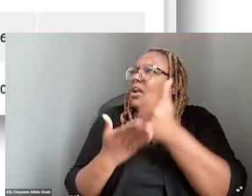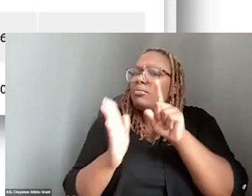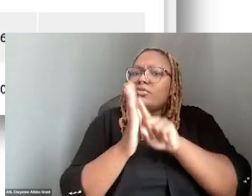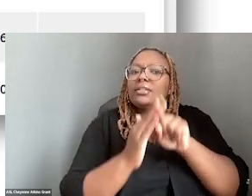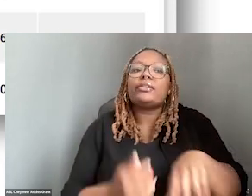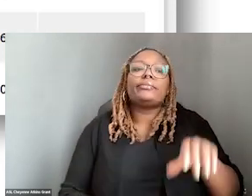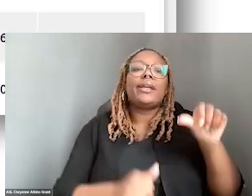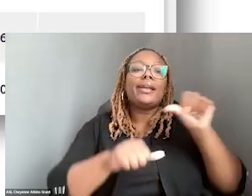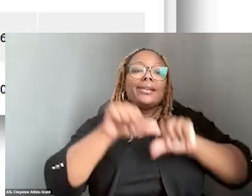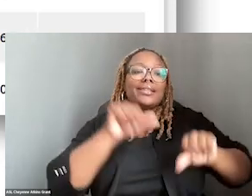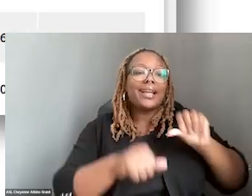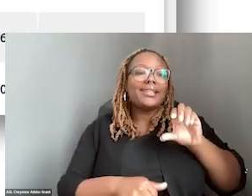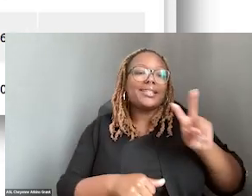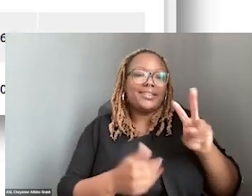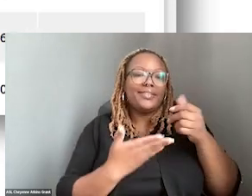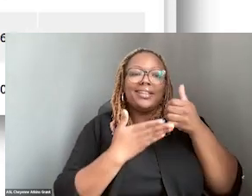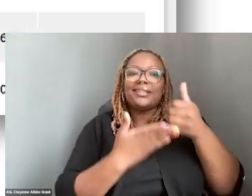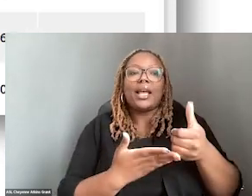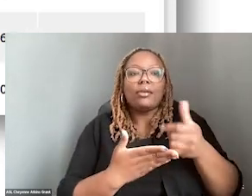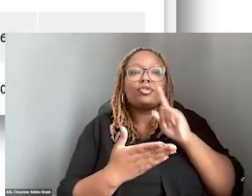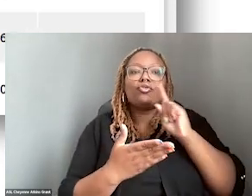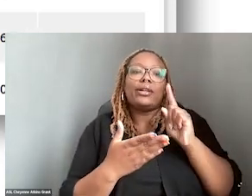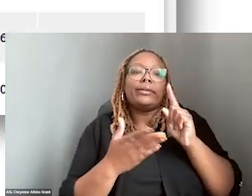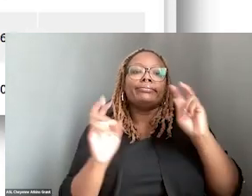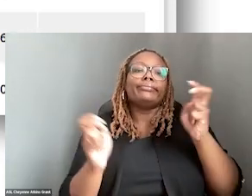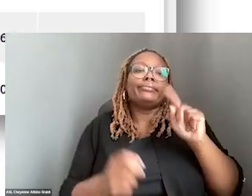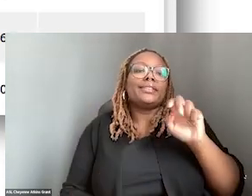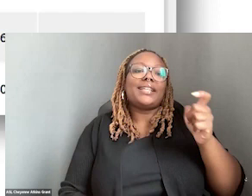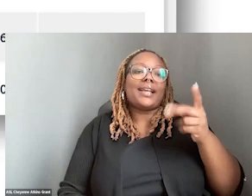we just passed through tax season -- to a tax preparation software.